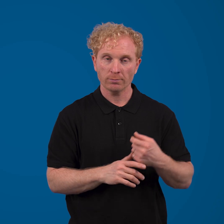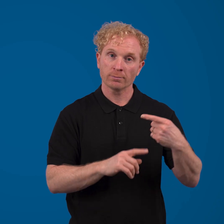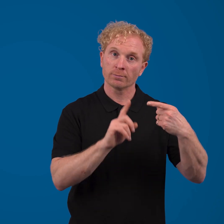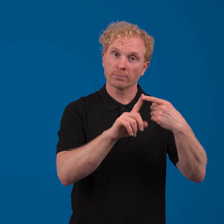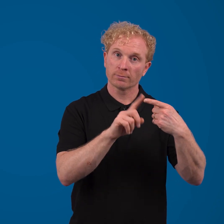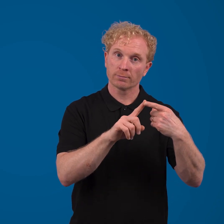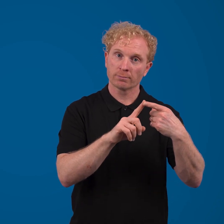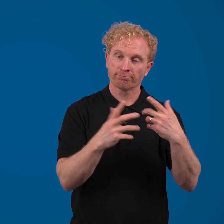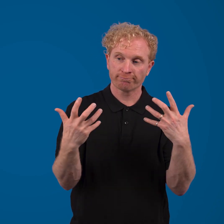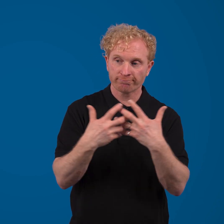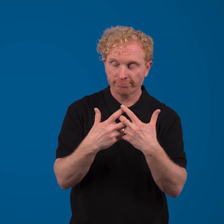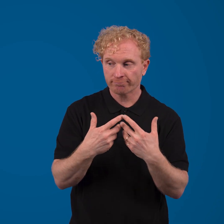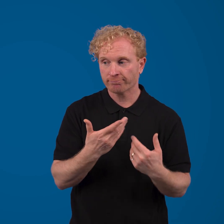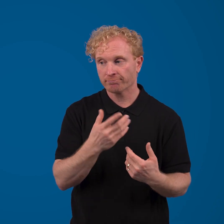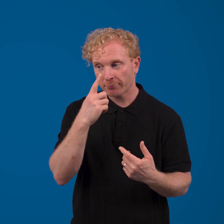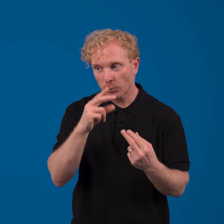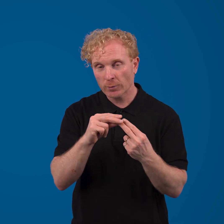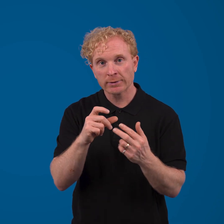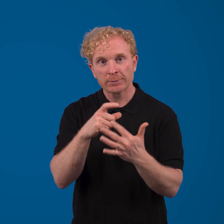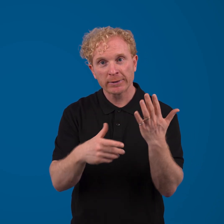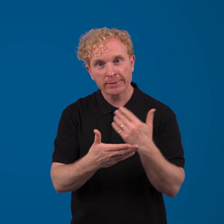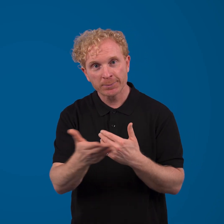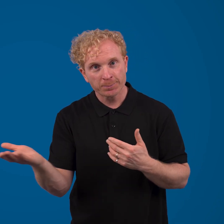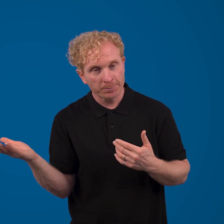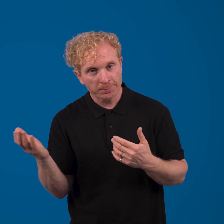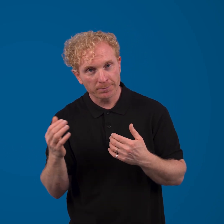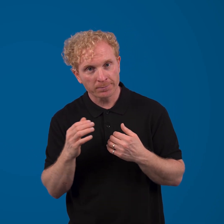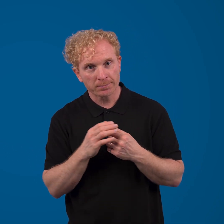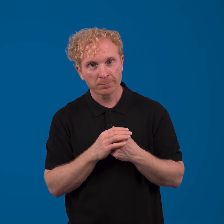Engaging People with Disability